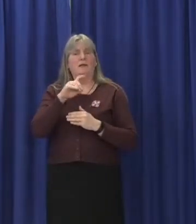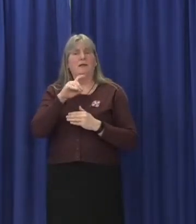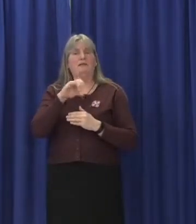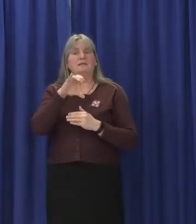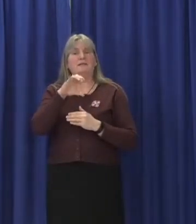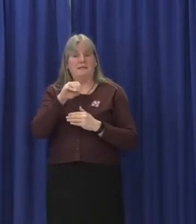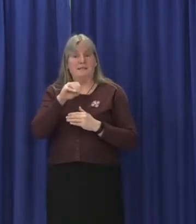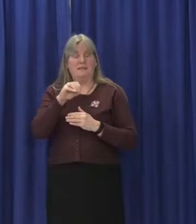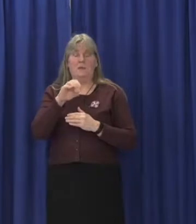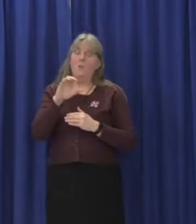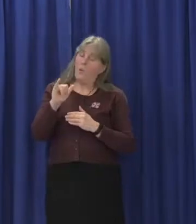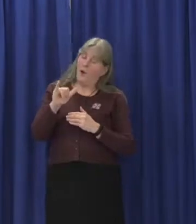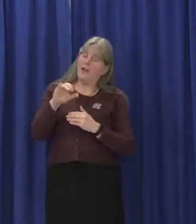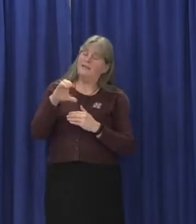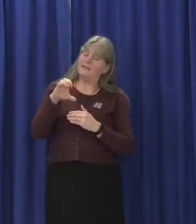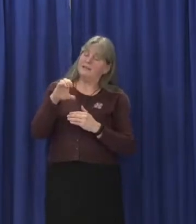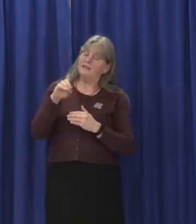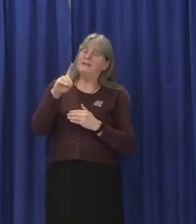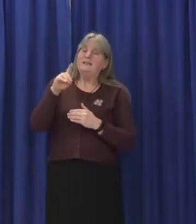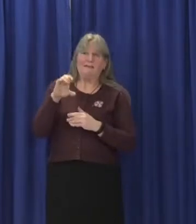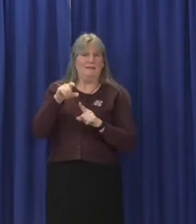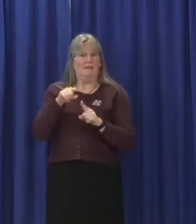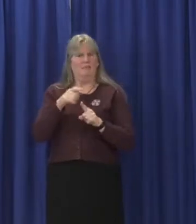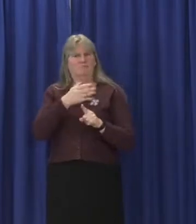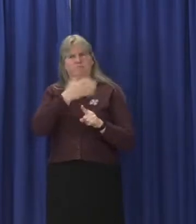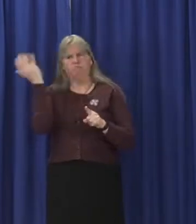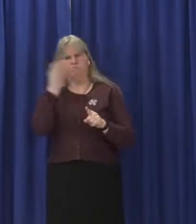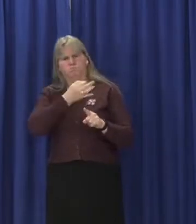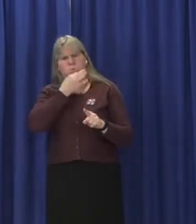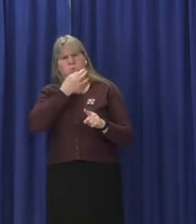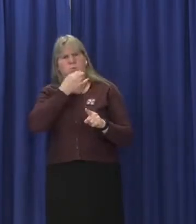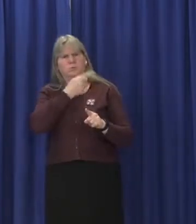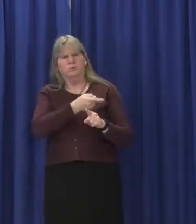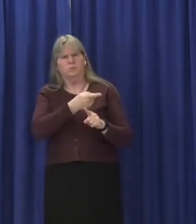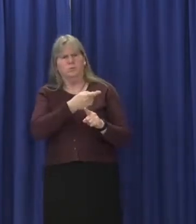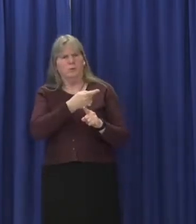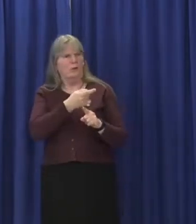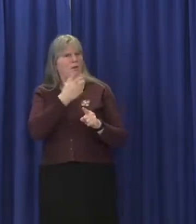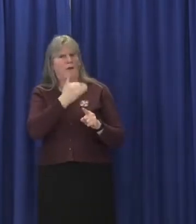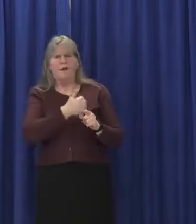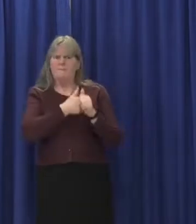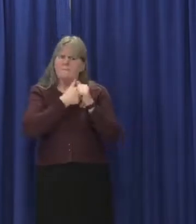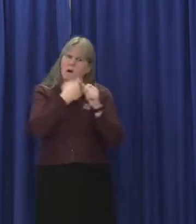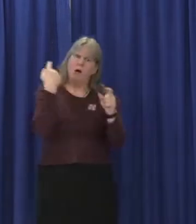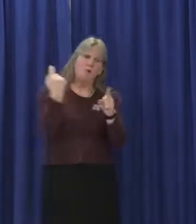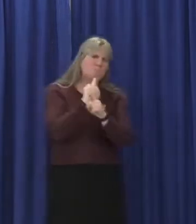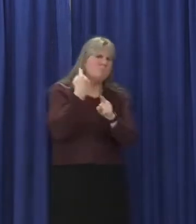doing, in my opinion again, an impeccable job of doing what testing is supposed to do, which is finding out how the